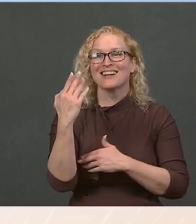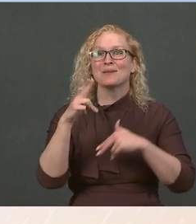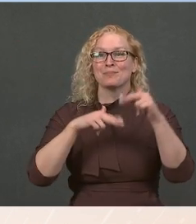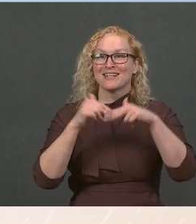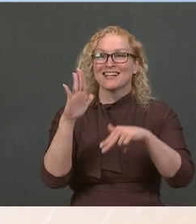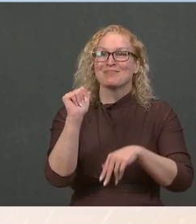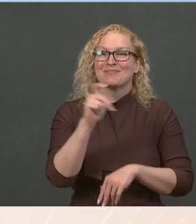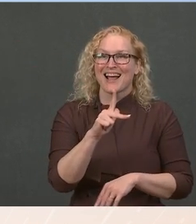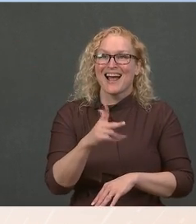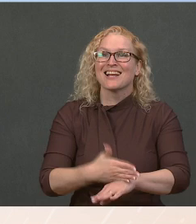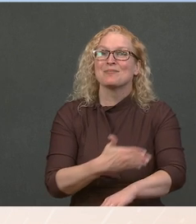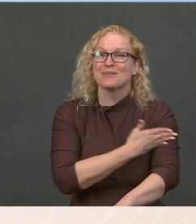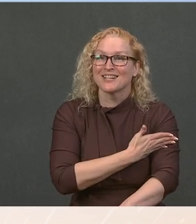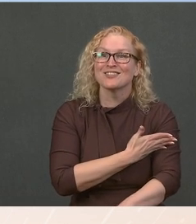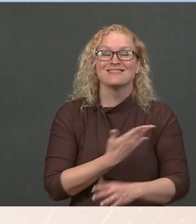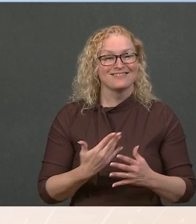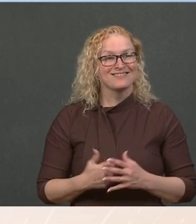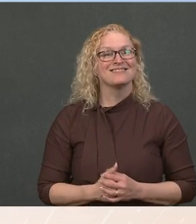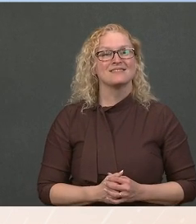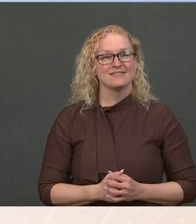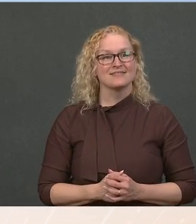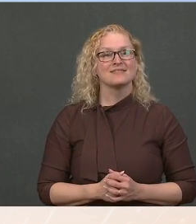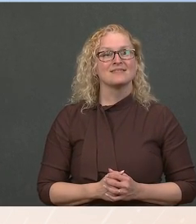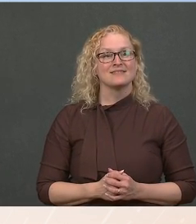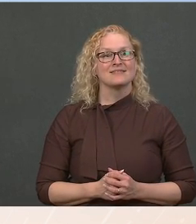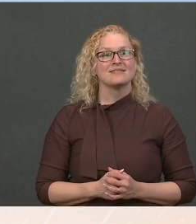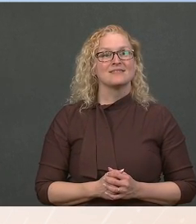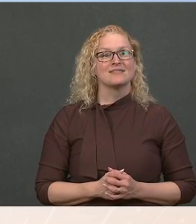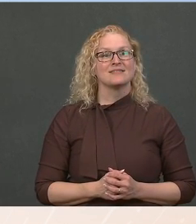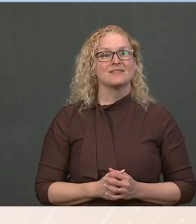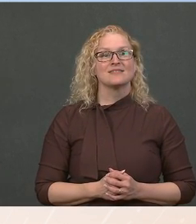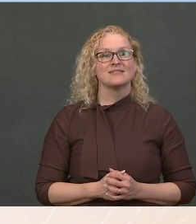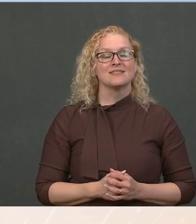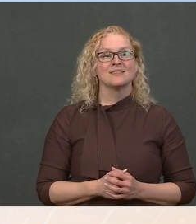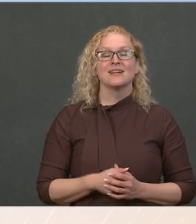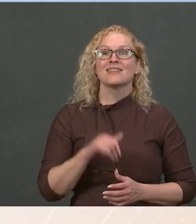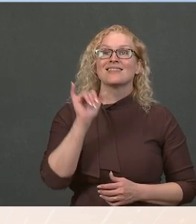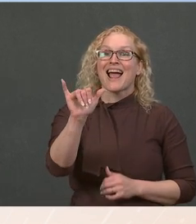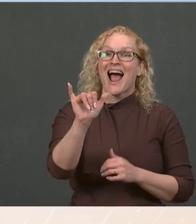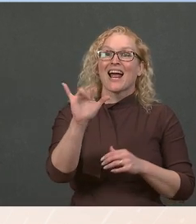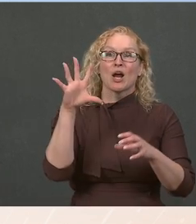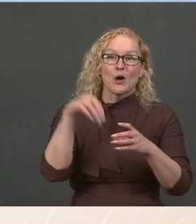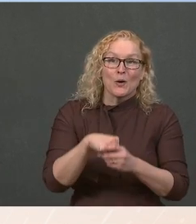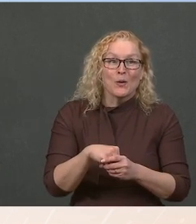for healthcare, childcare, prescription drugs, and preschool, and families get a tax cut.